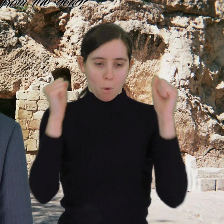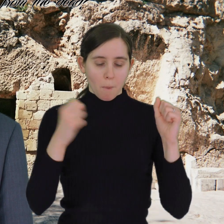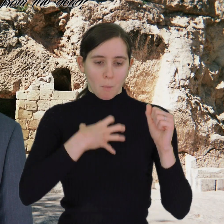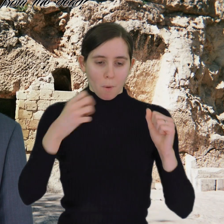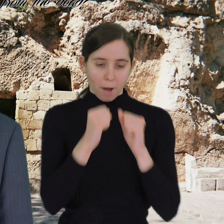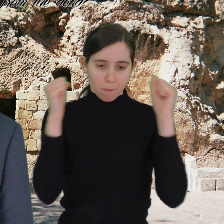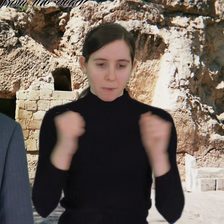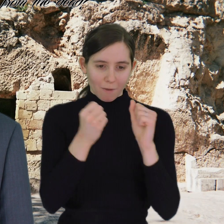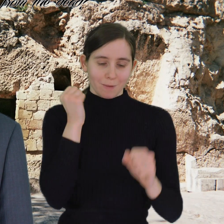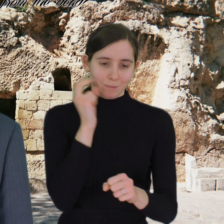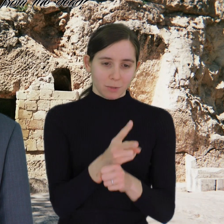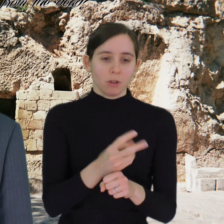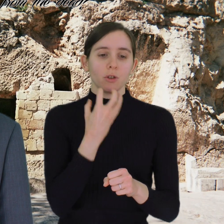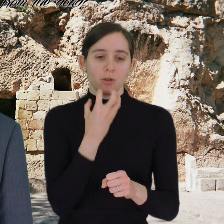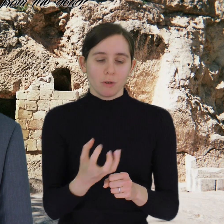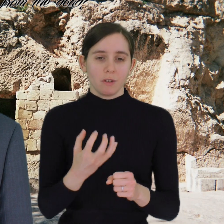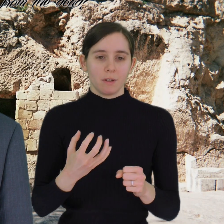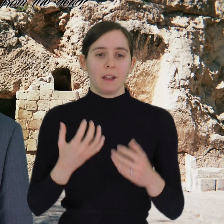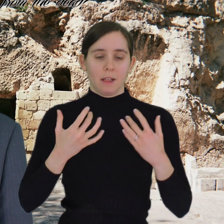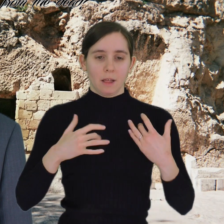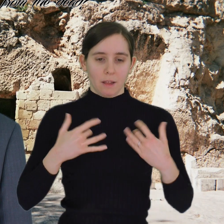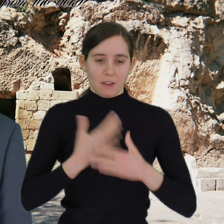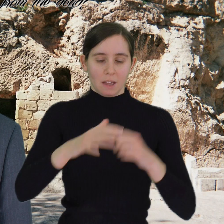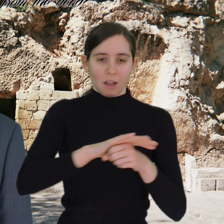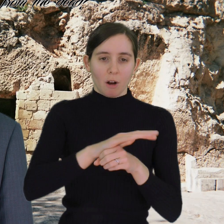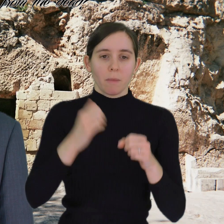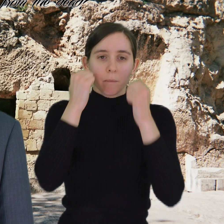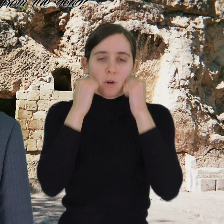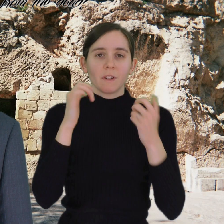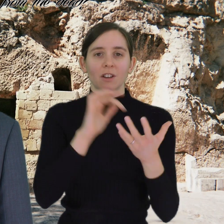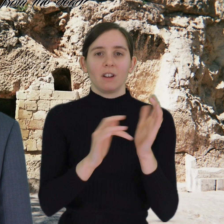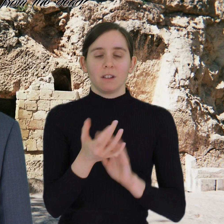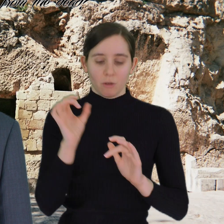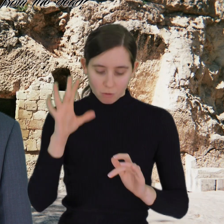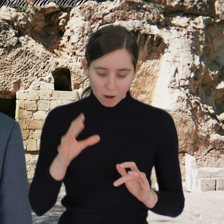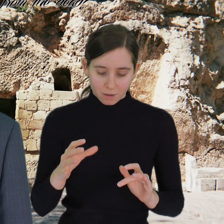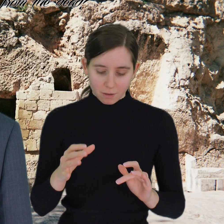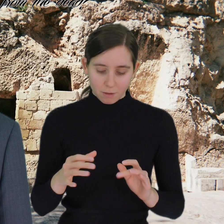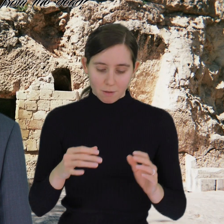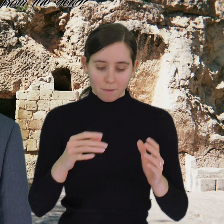by proving that Jesus is the Christ" Acts 9:22.